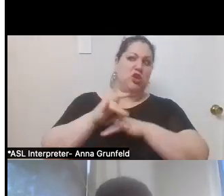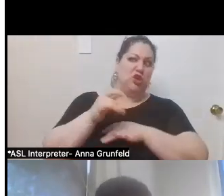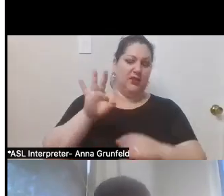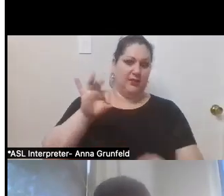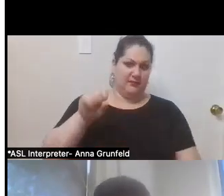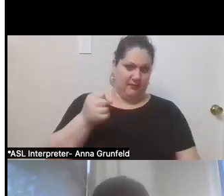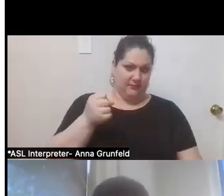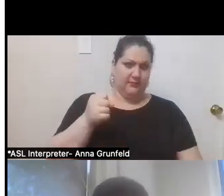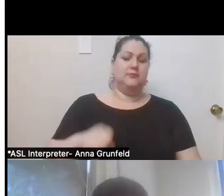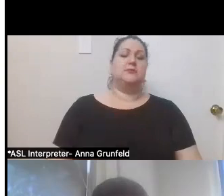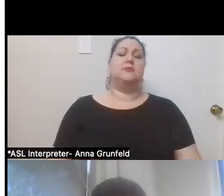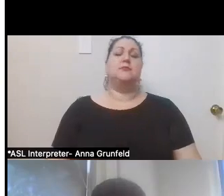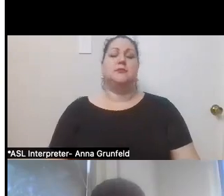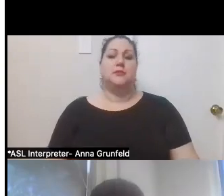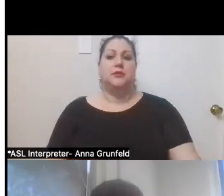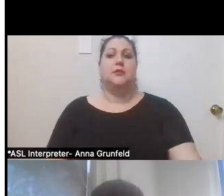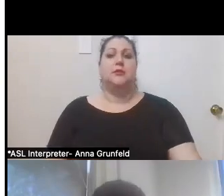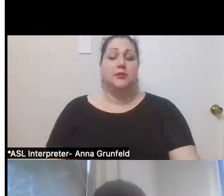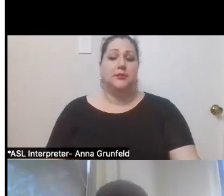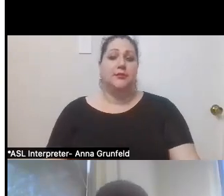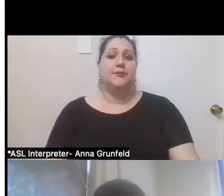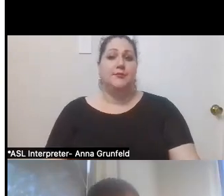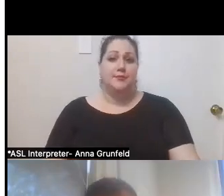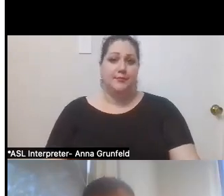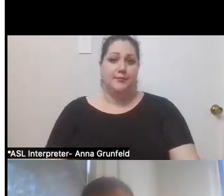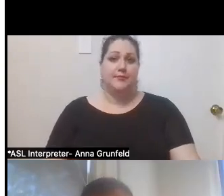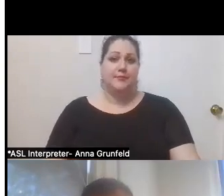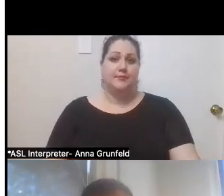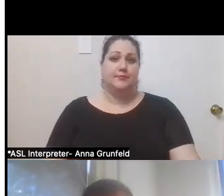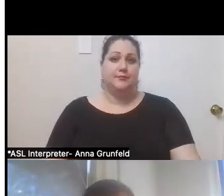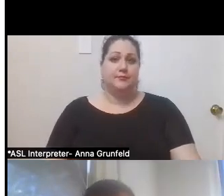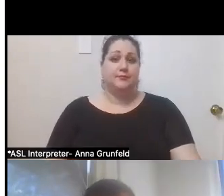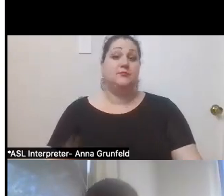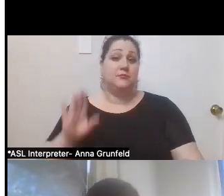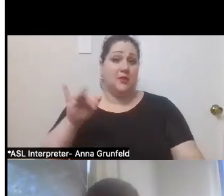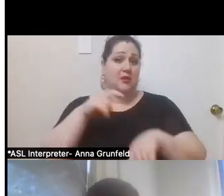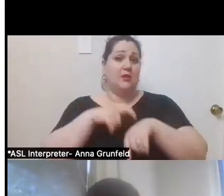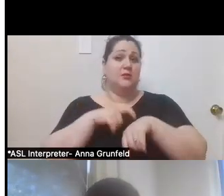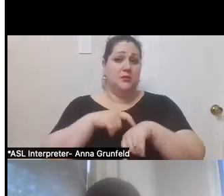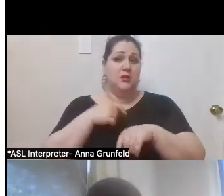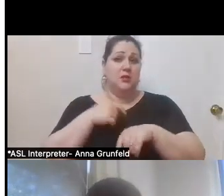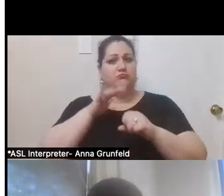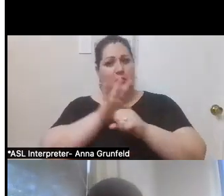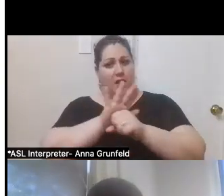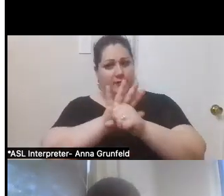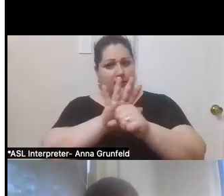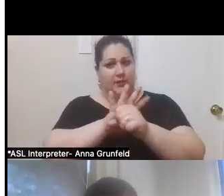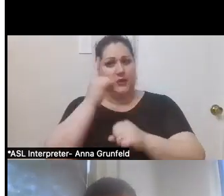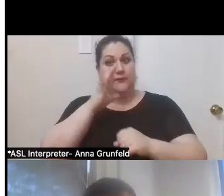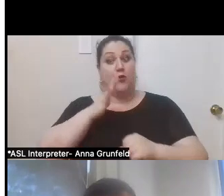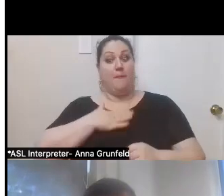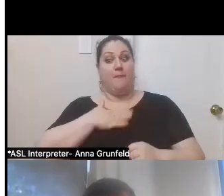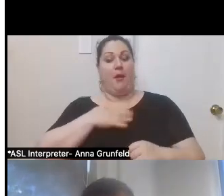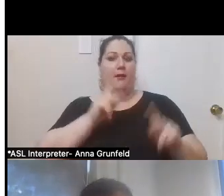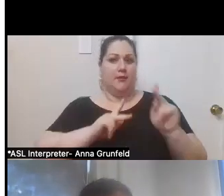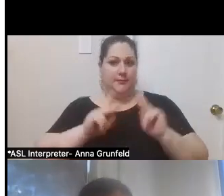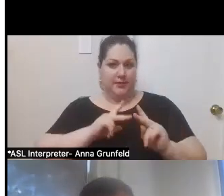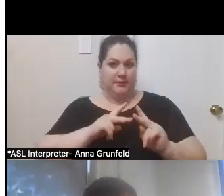And really it was about advocating for my people that were coming through the emergency department.